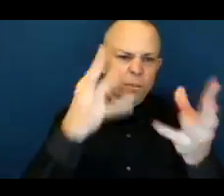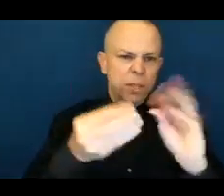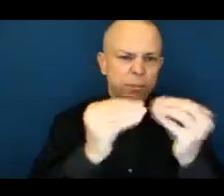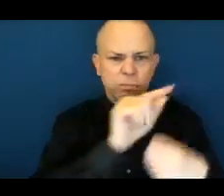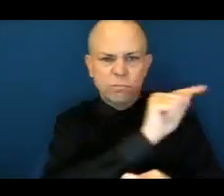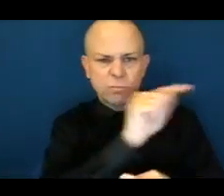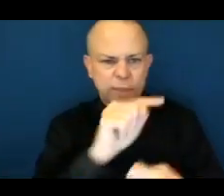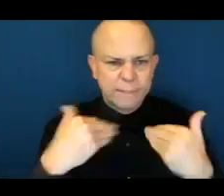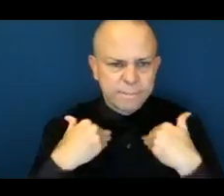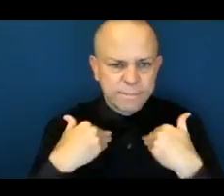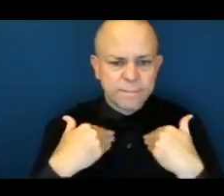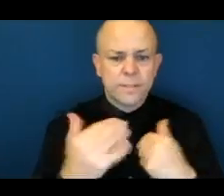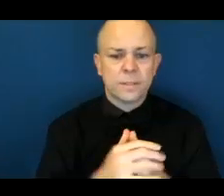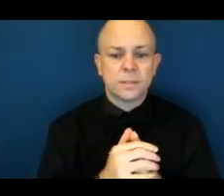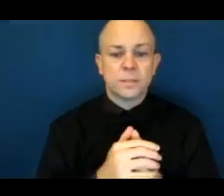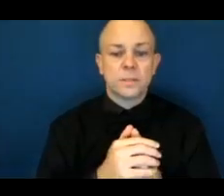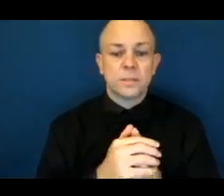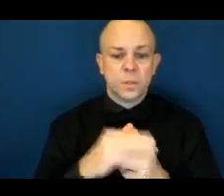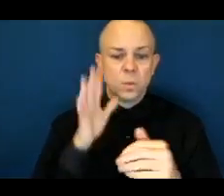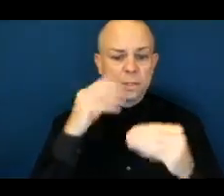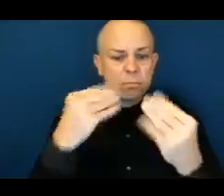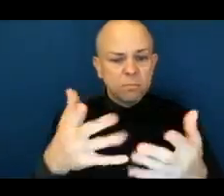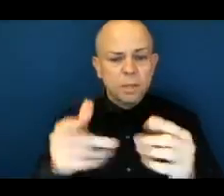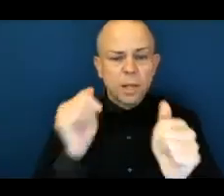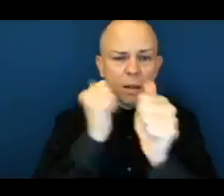these updates on the facebook page here so thank you